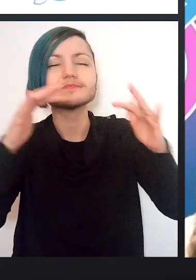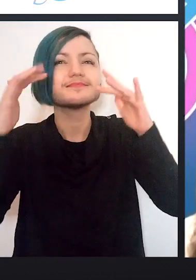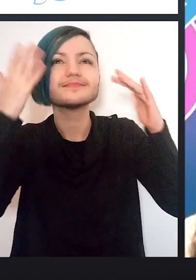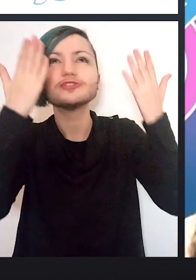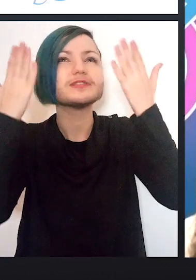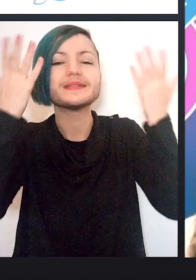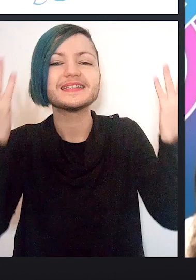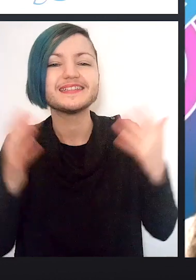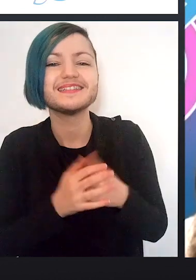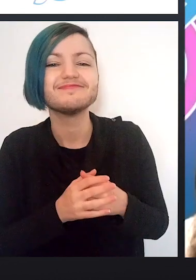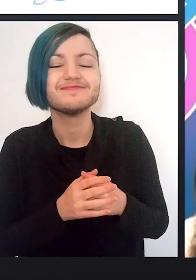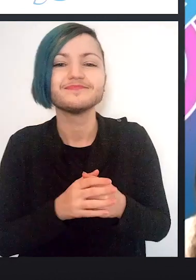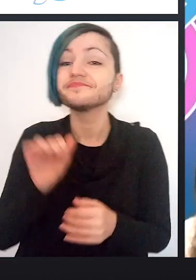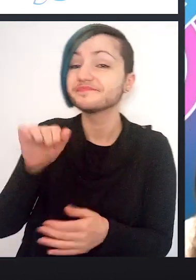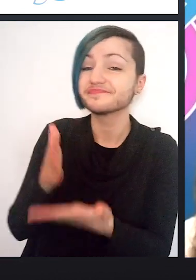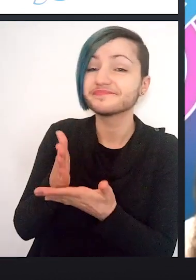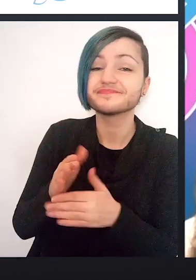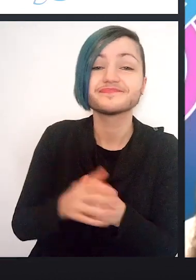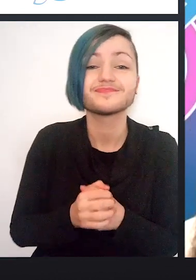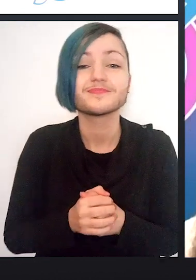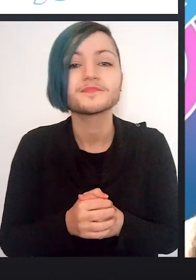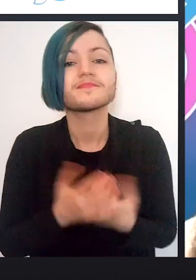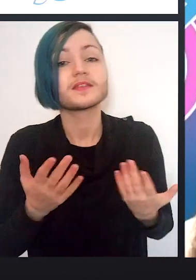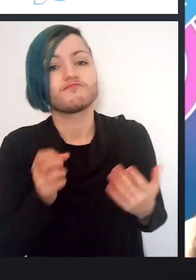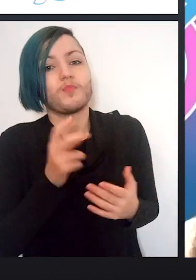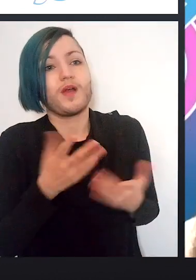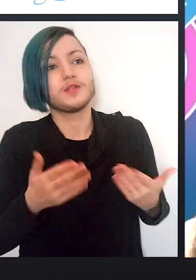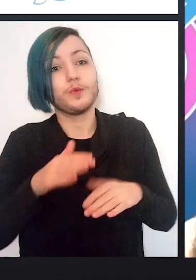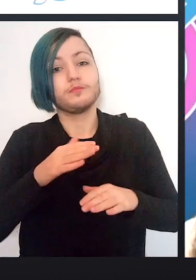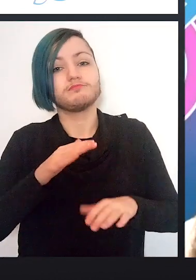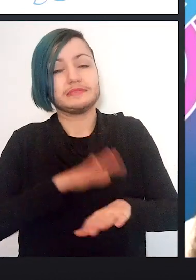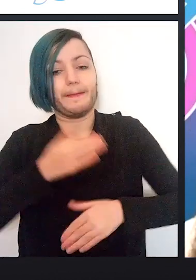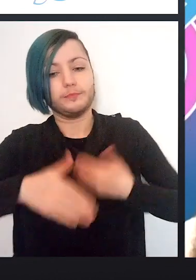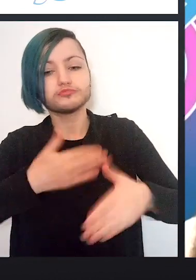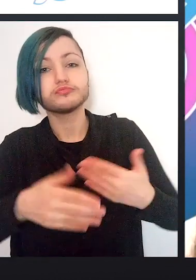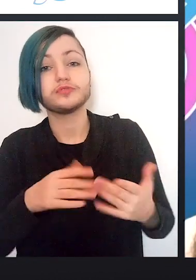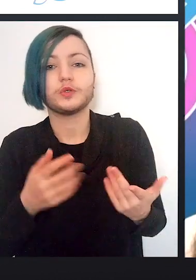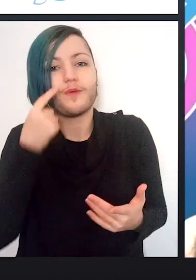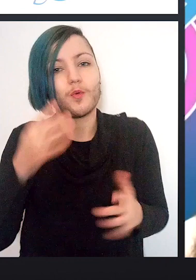So as time went on, you're obviously 10 years on now and I'm really keen to talk about